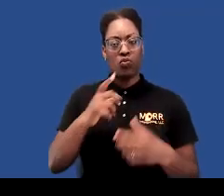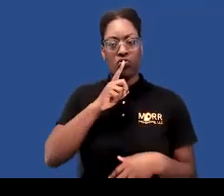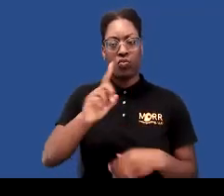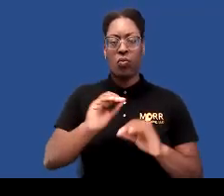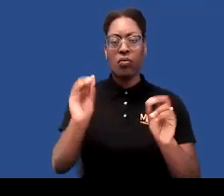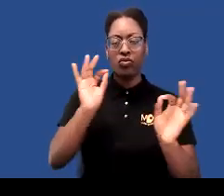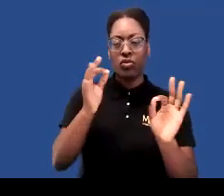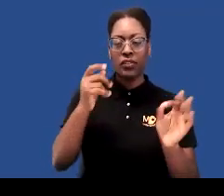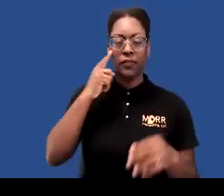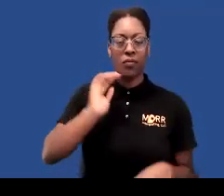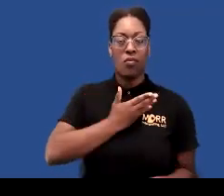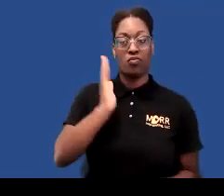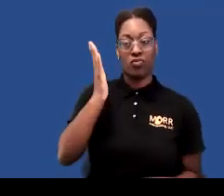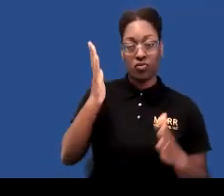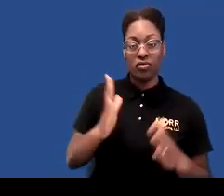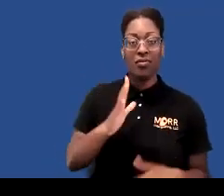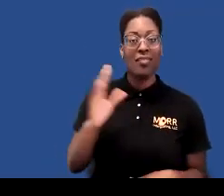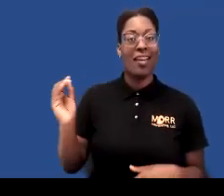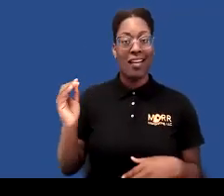And, lastly, you're welcome to post comments and questions in the chat.